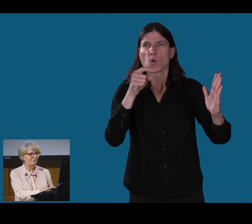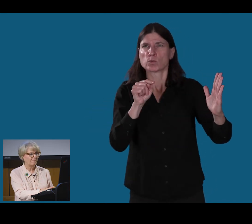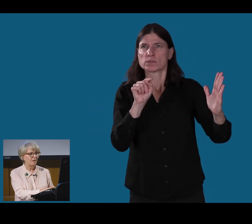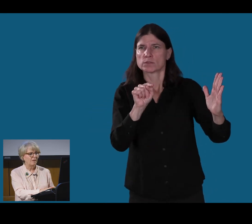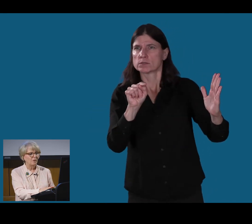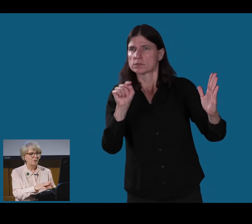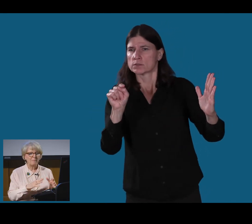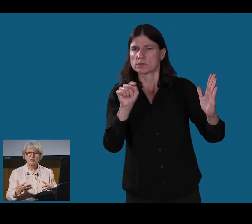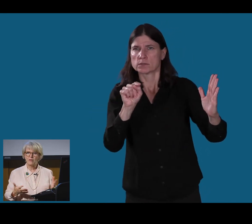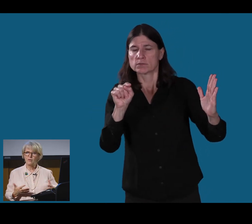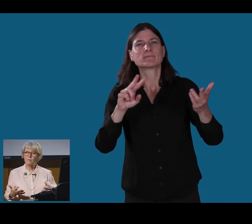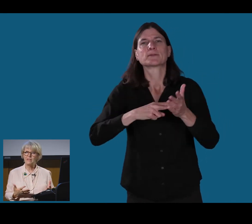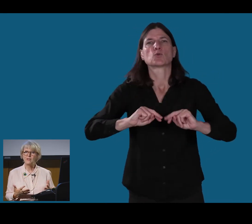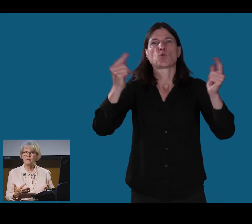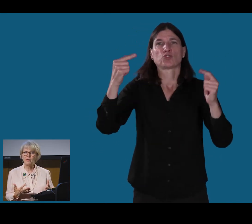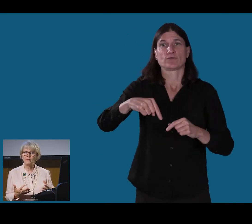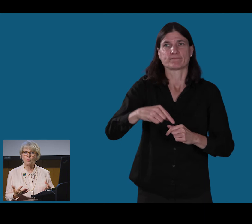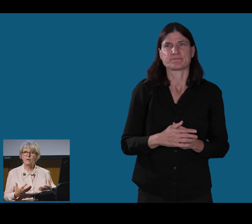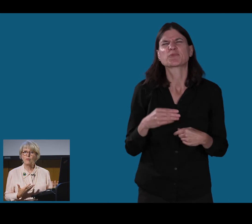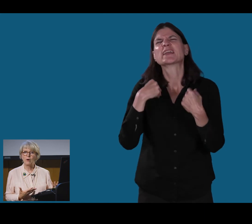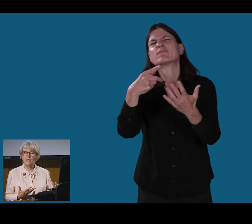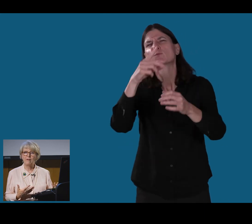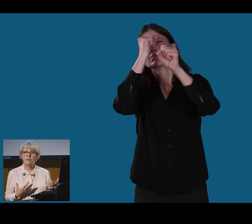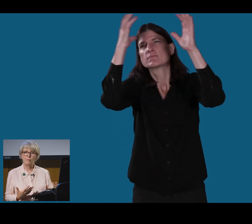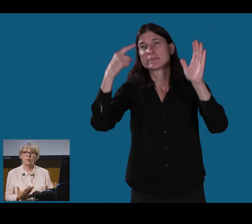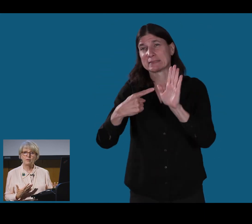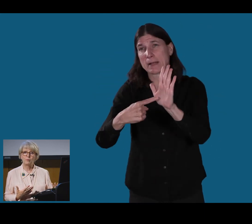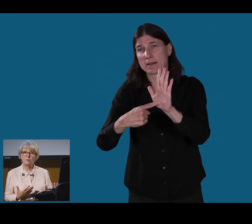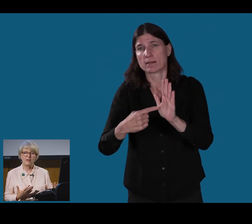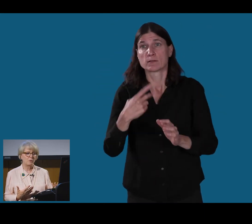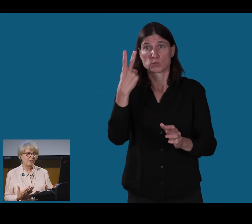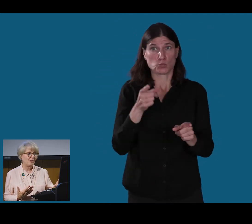So let me just give you some ideas of things that we've thought have been important in terms of measurement.